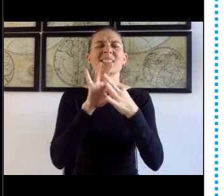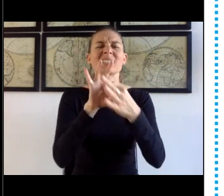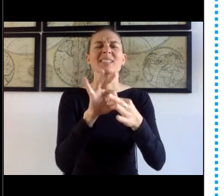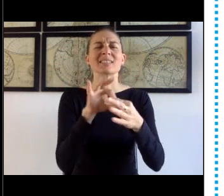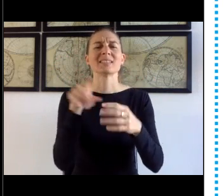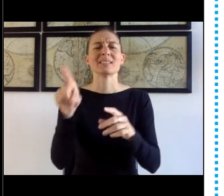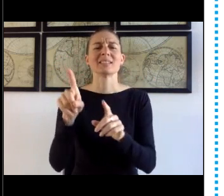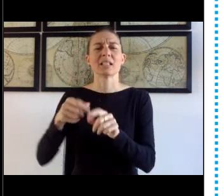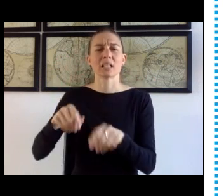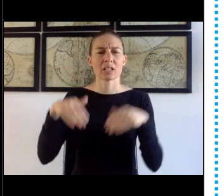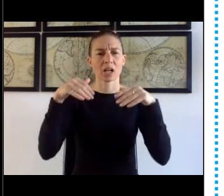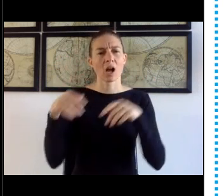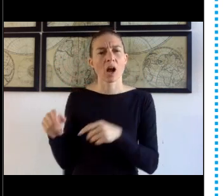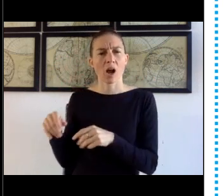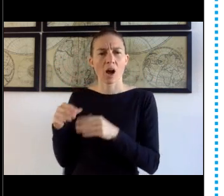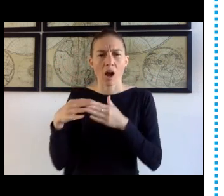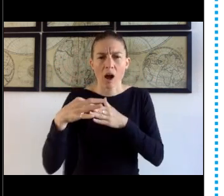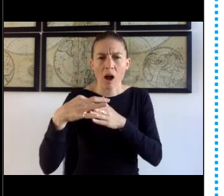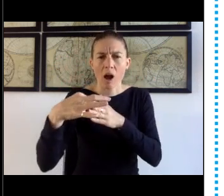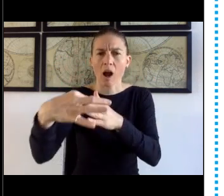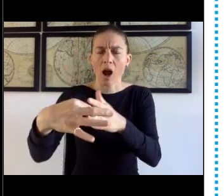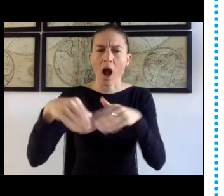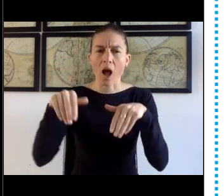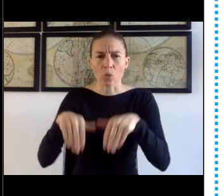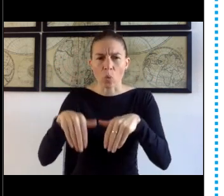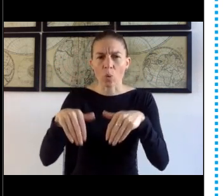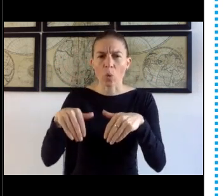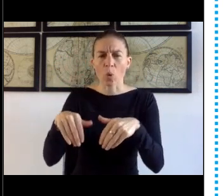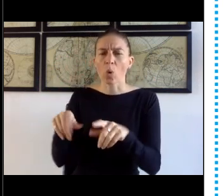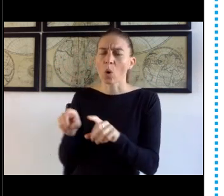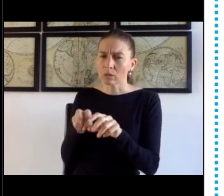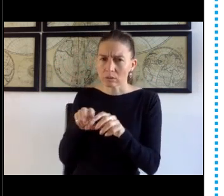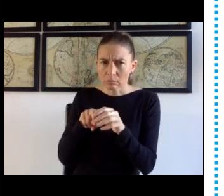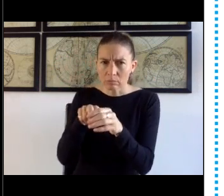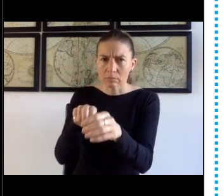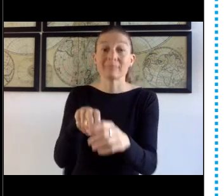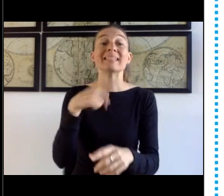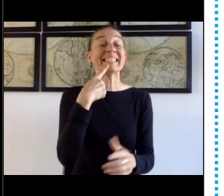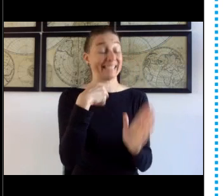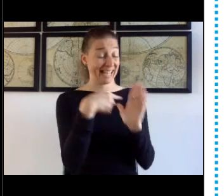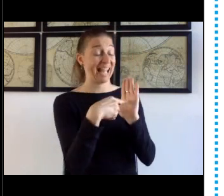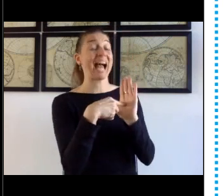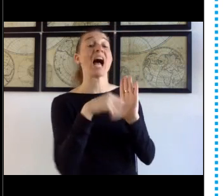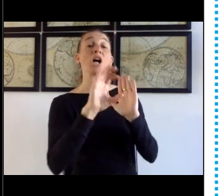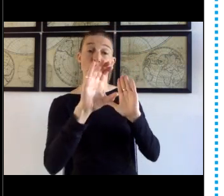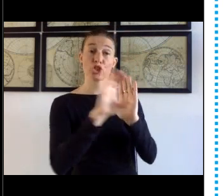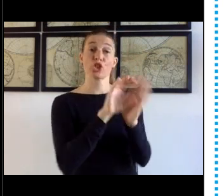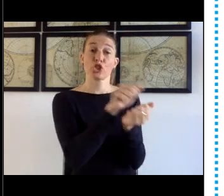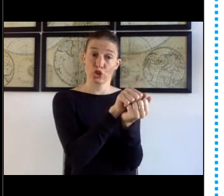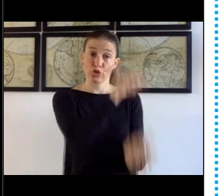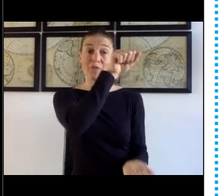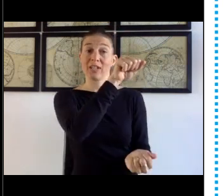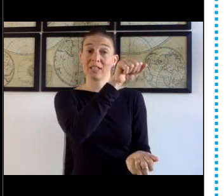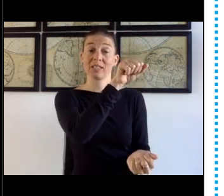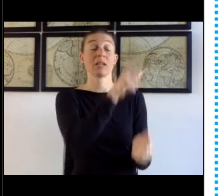This is unclear because they mention only certified guide dogs according to national law and this also varies a lot.